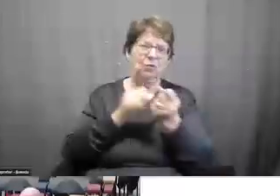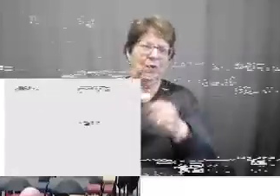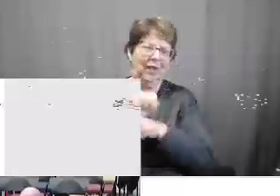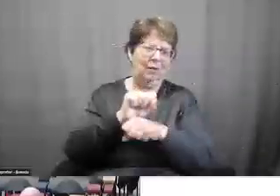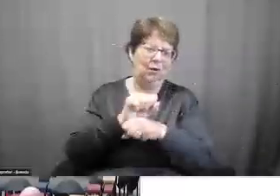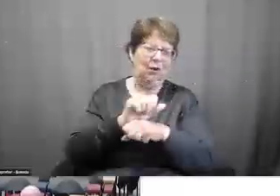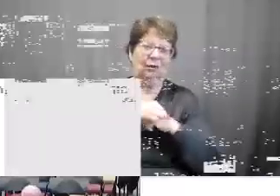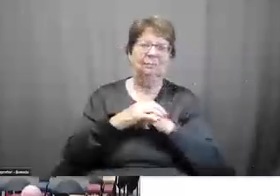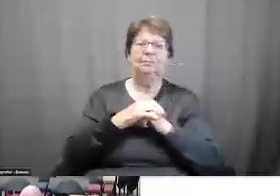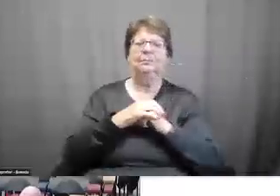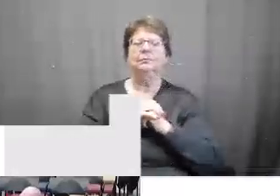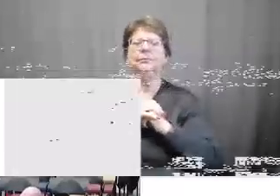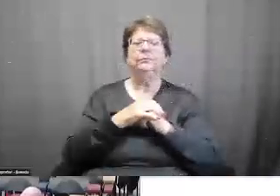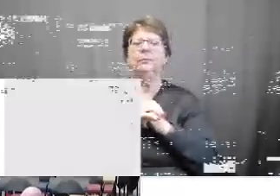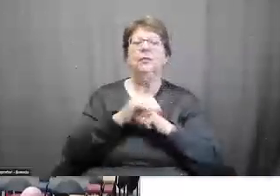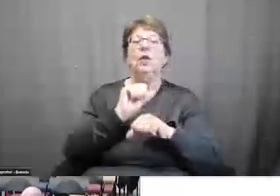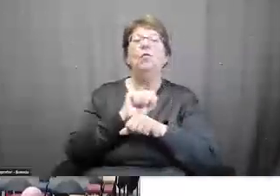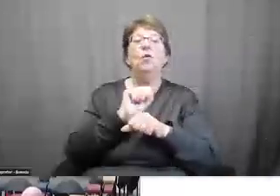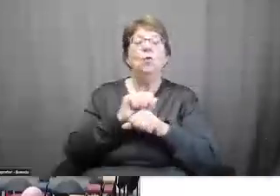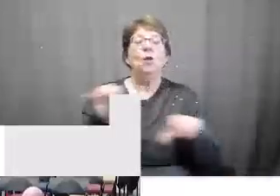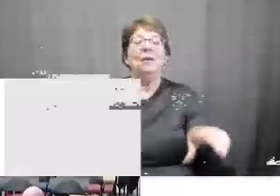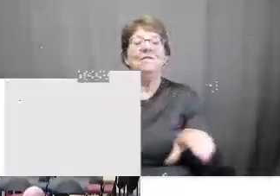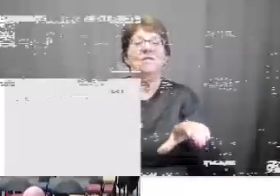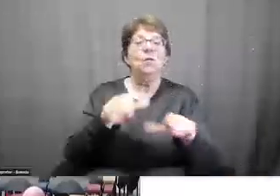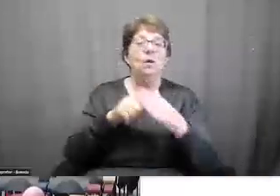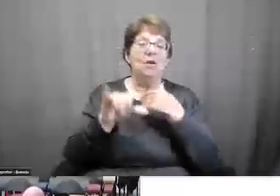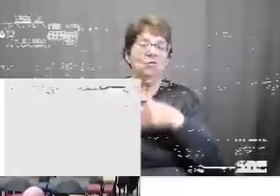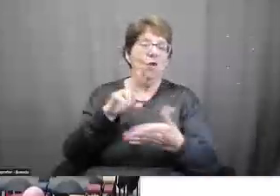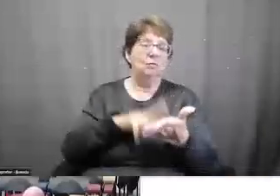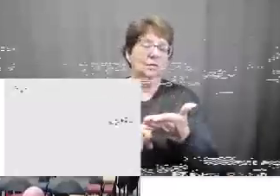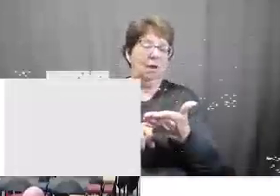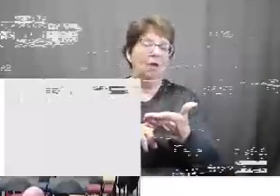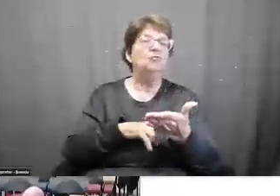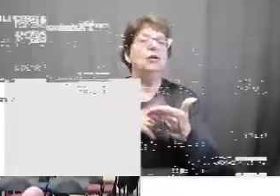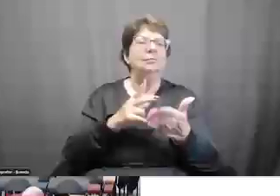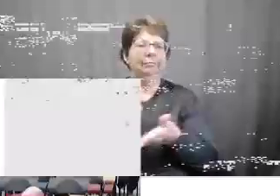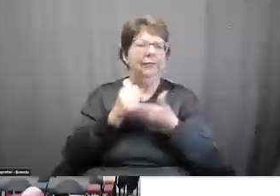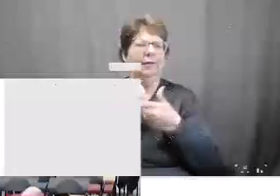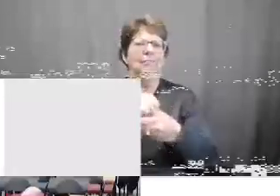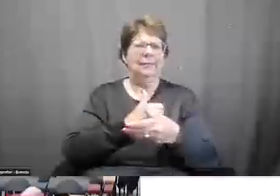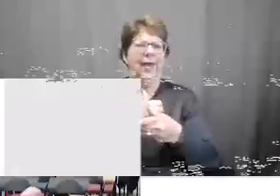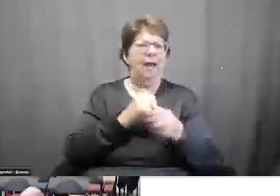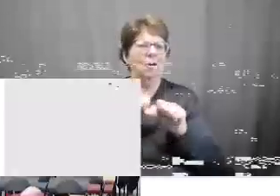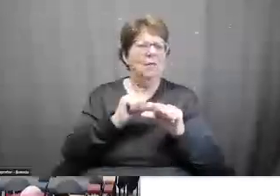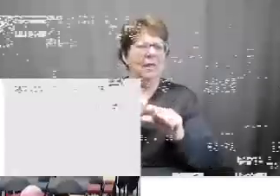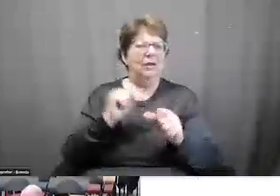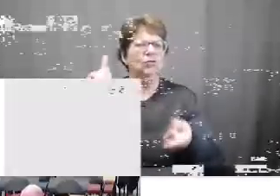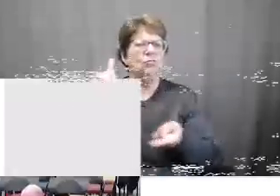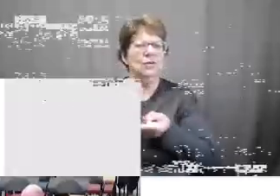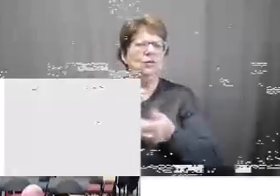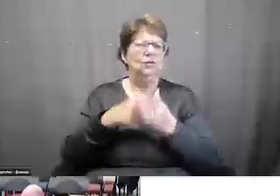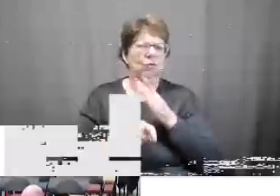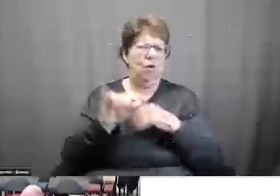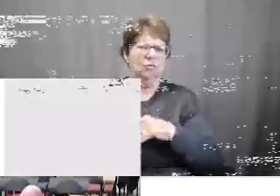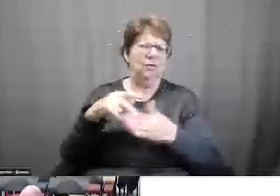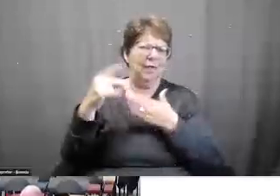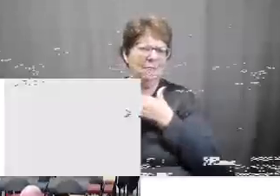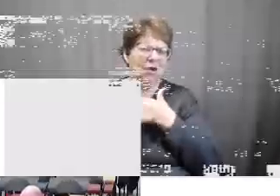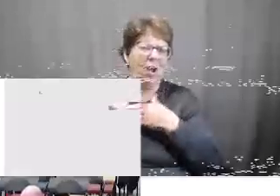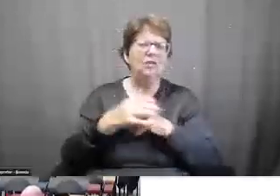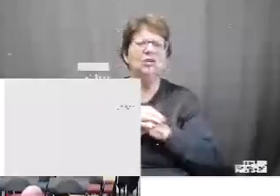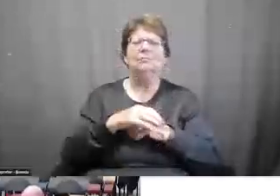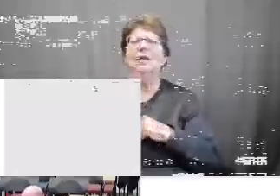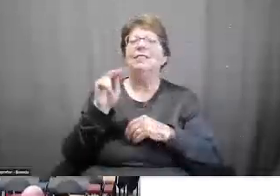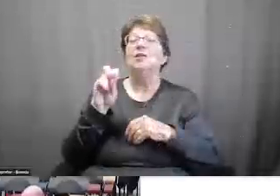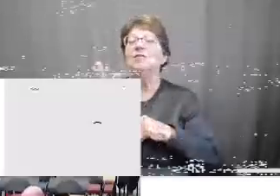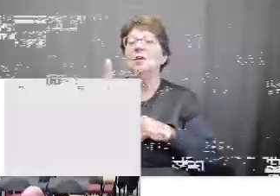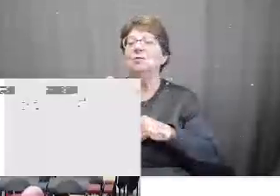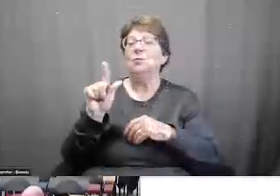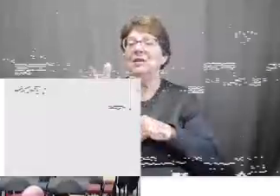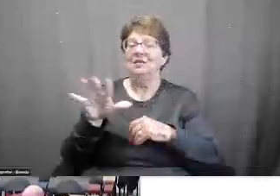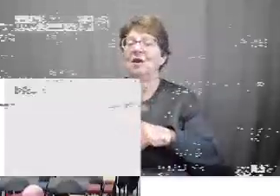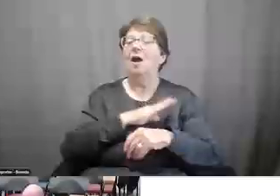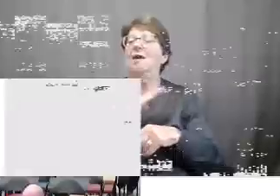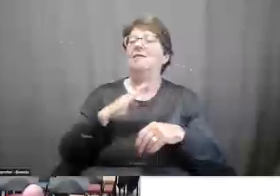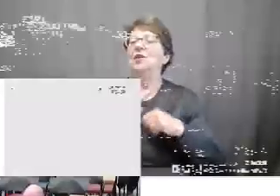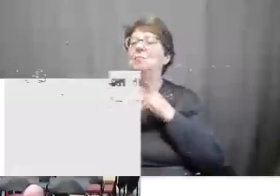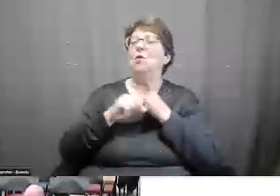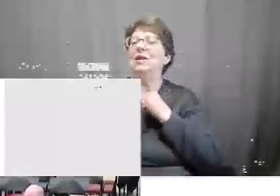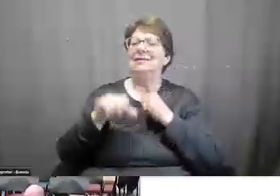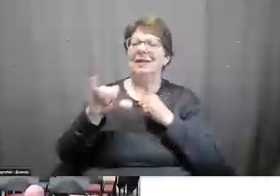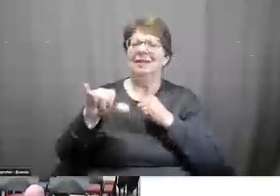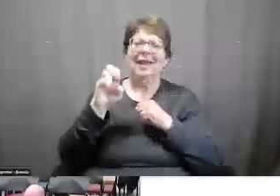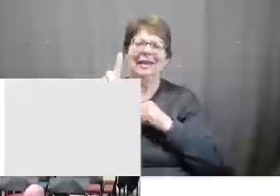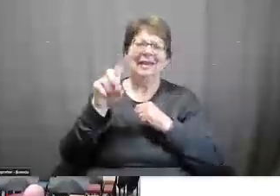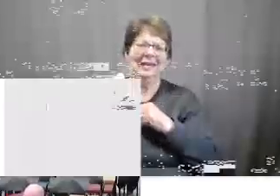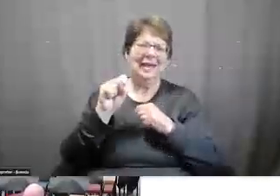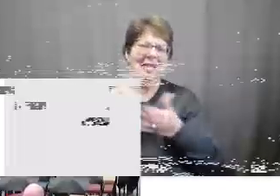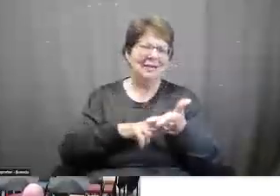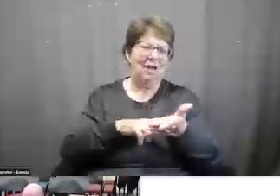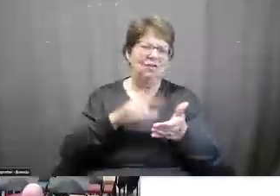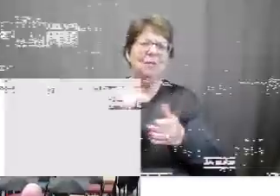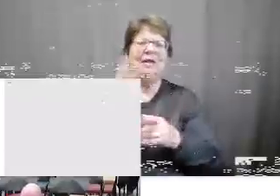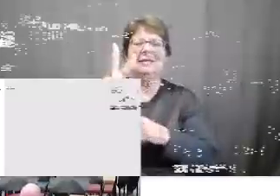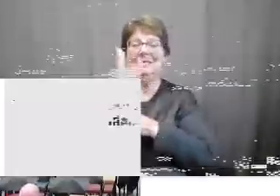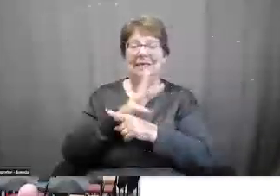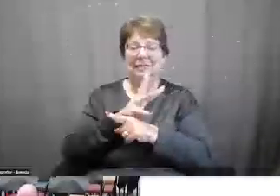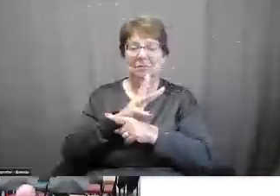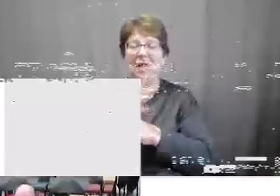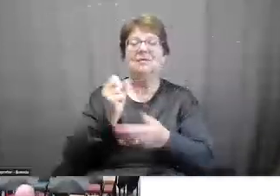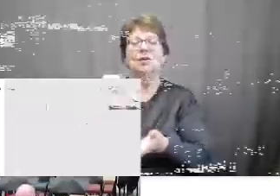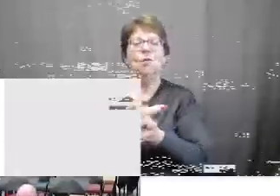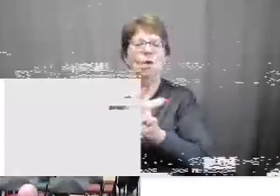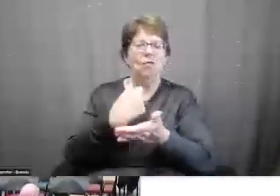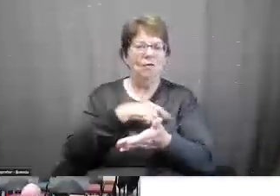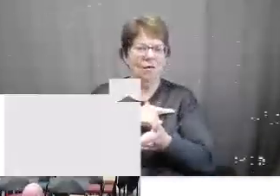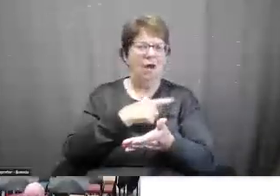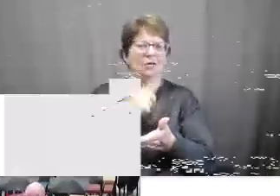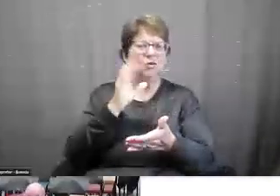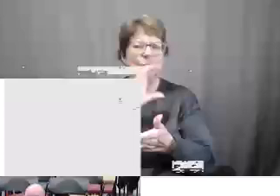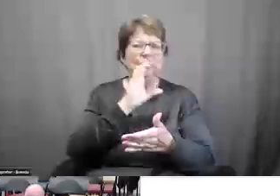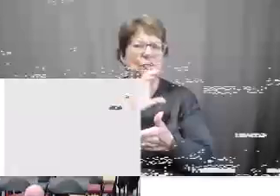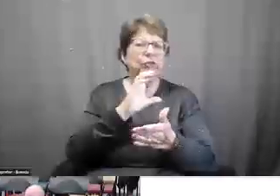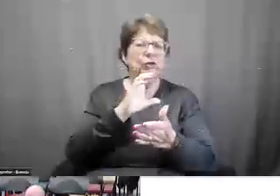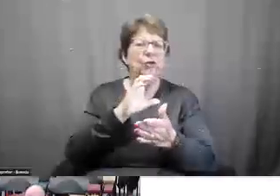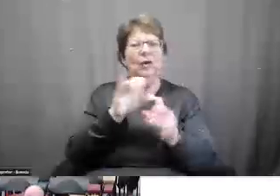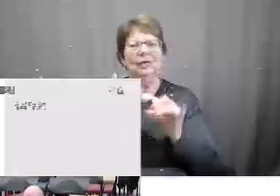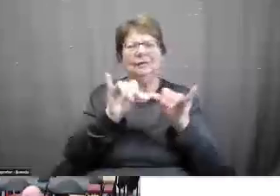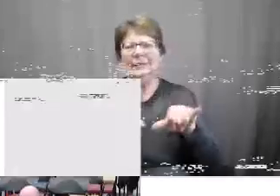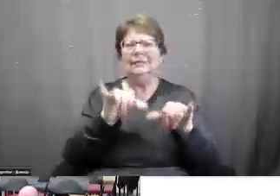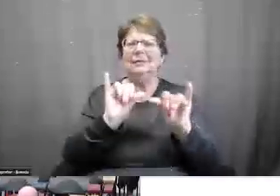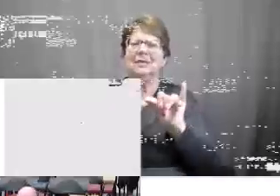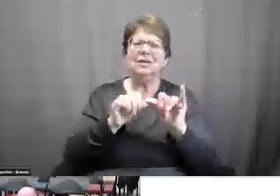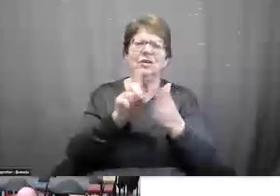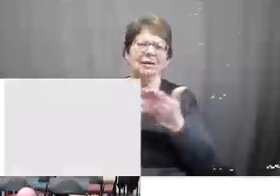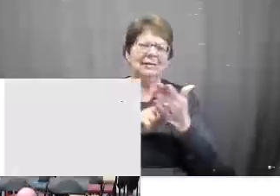Boardroom: The work being performed under these contracts further aided our ability to reduce cost on the project, and in November of 2025, the board extended the EDS contract services by 6 months, and authorized us to pursue a systems engineering design services contract. Next slide.